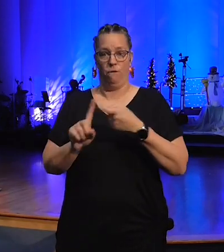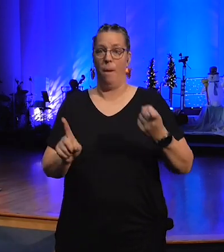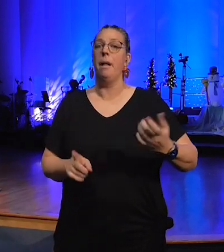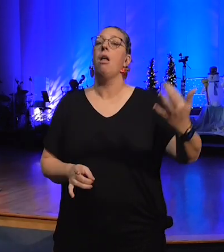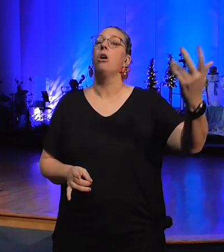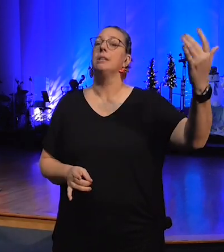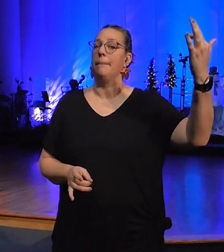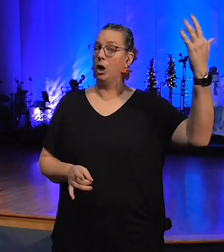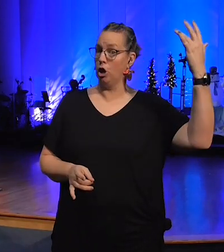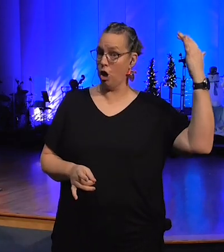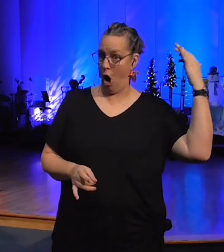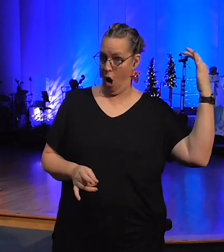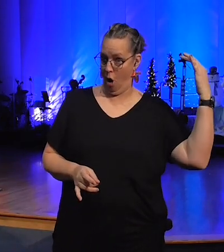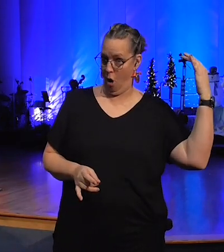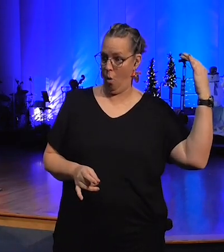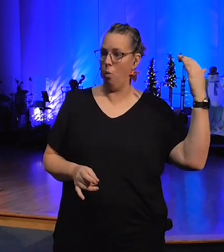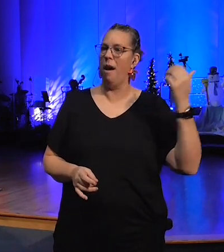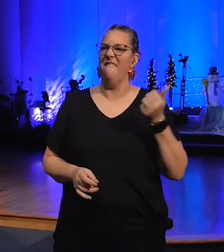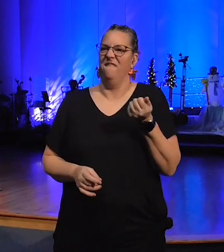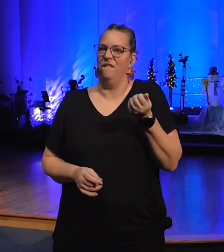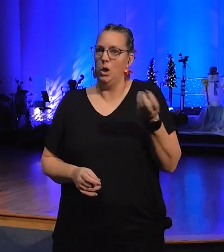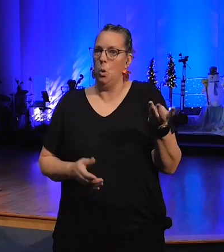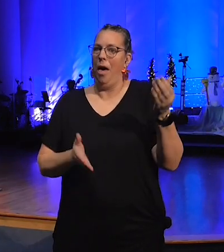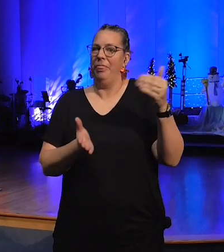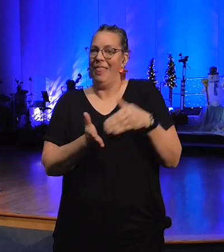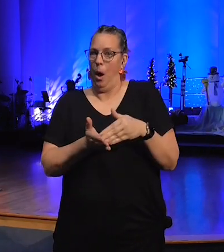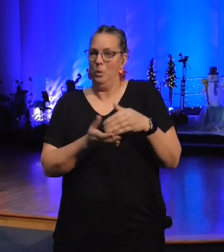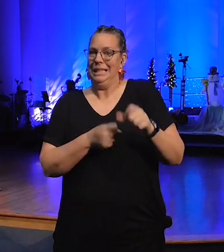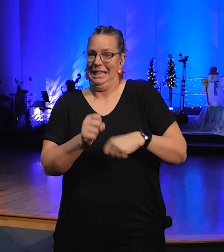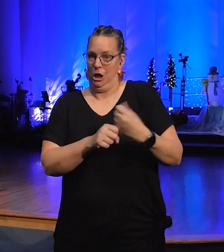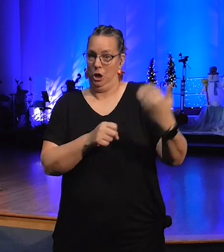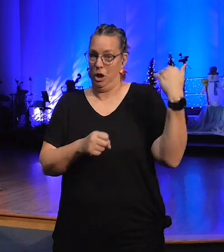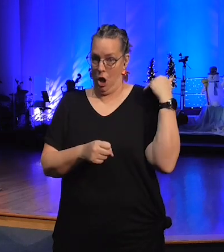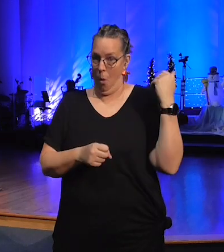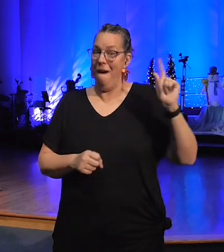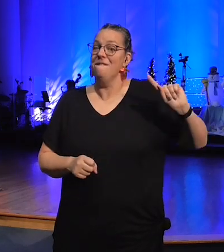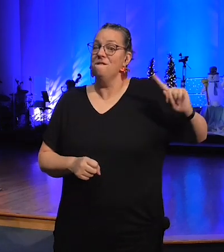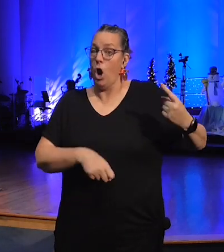you give us a little something oh yeah yeah it's from a long time ago um couple thousand